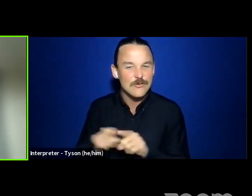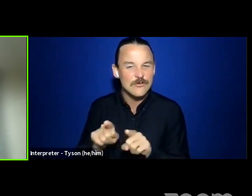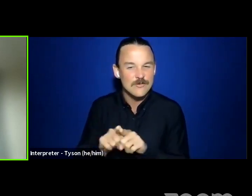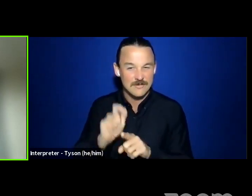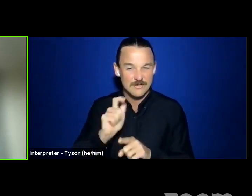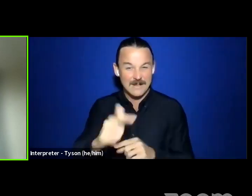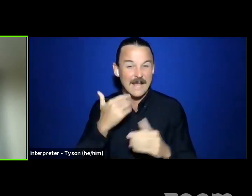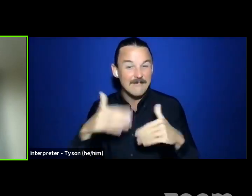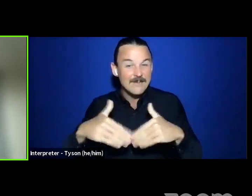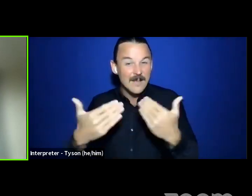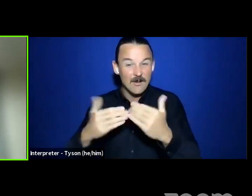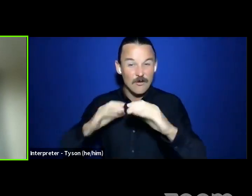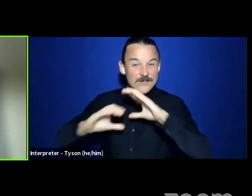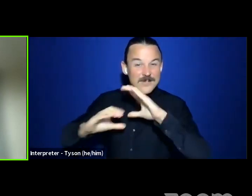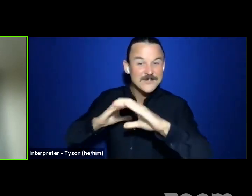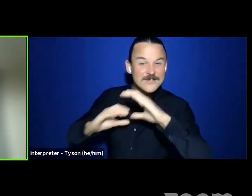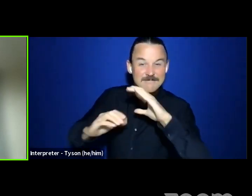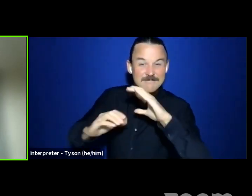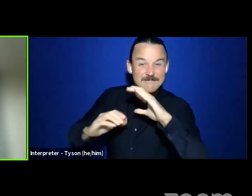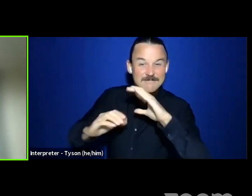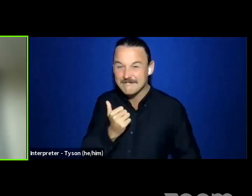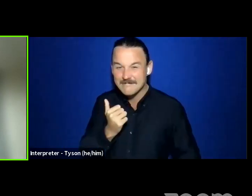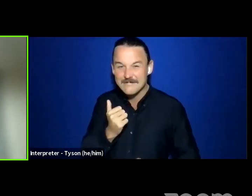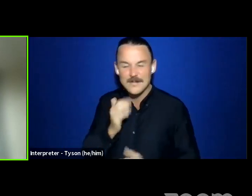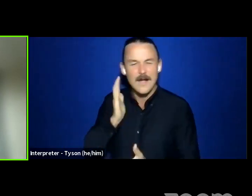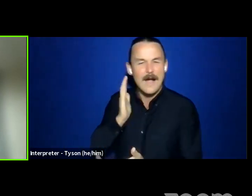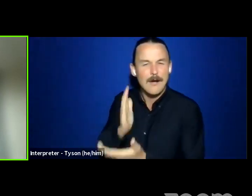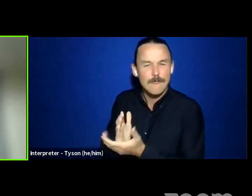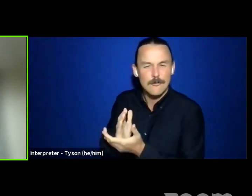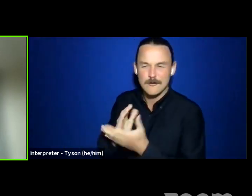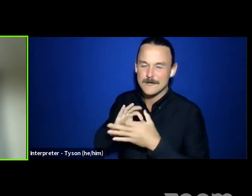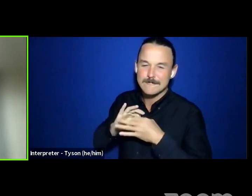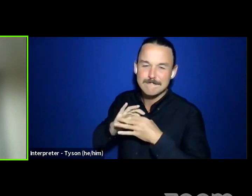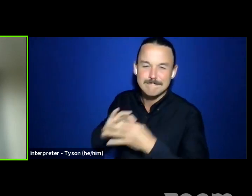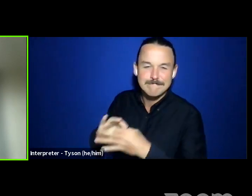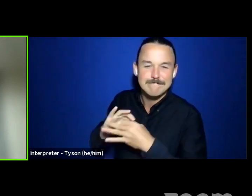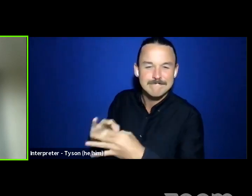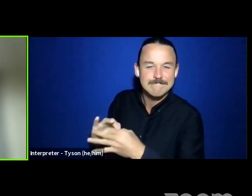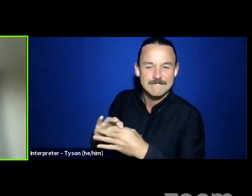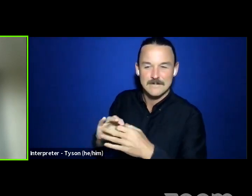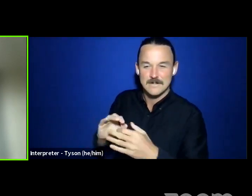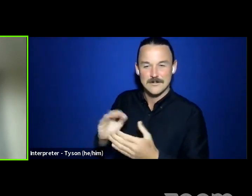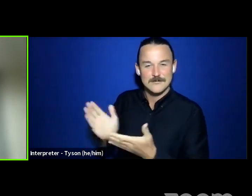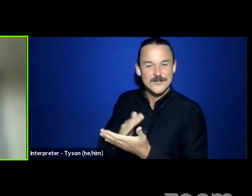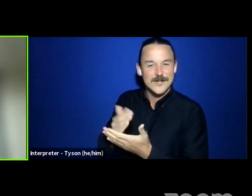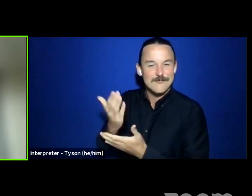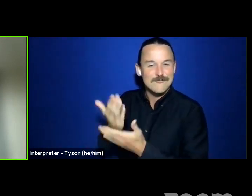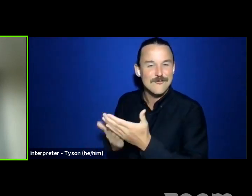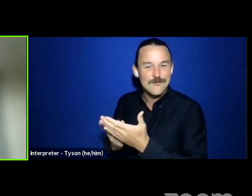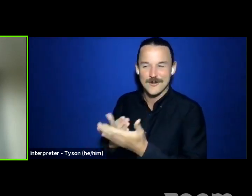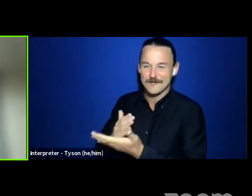to the type of change that happens to the type of change that happens in the everyday conversations. through through genuine connection and sharing of stories that happens